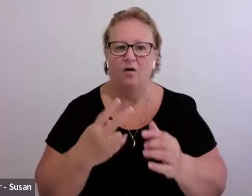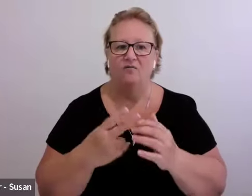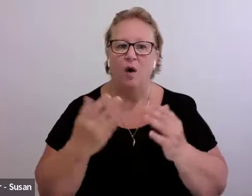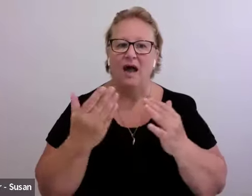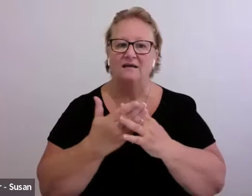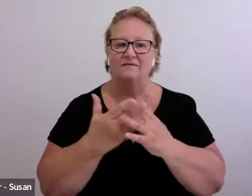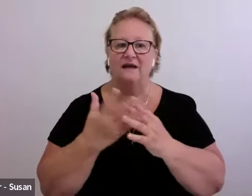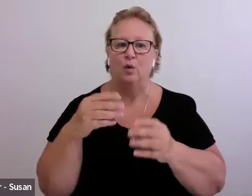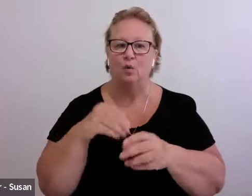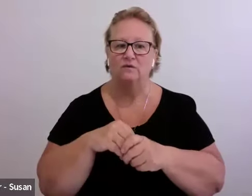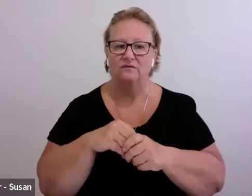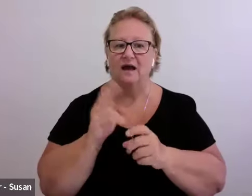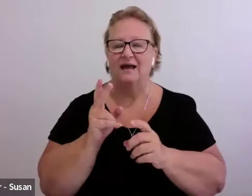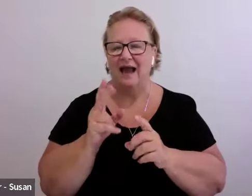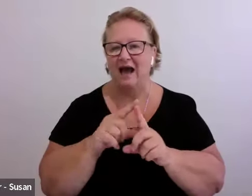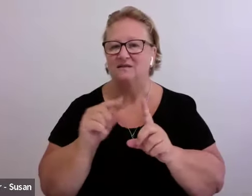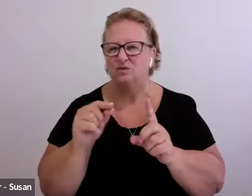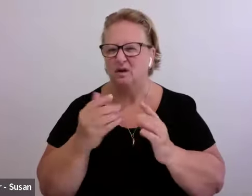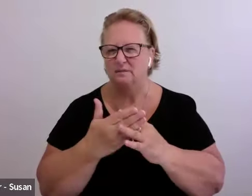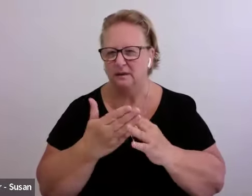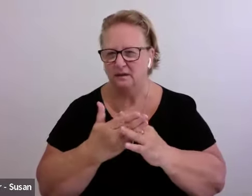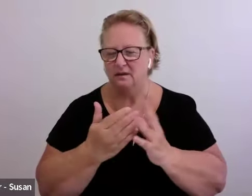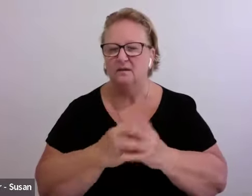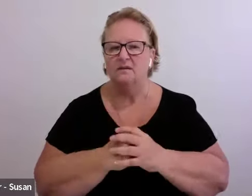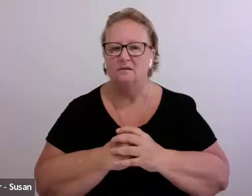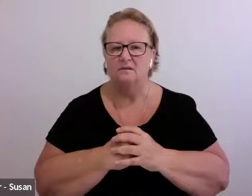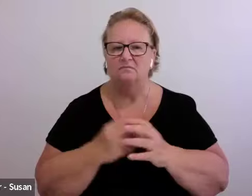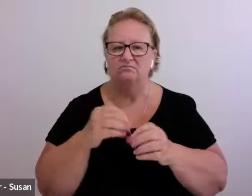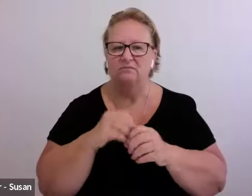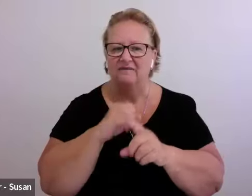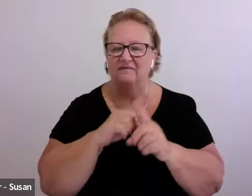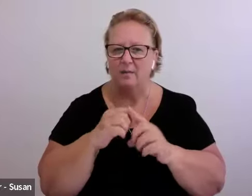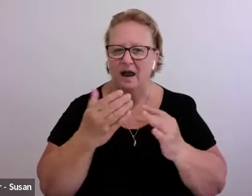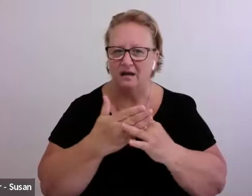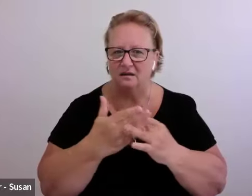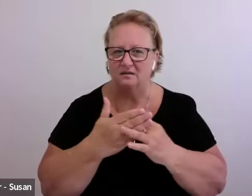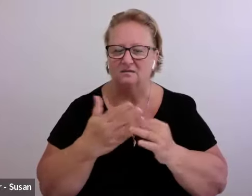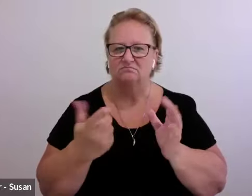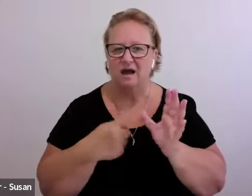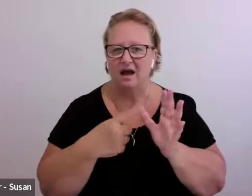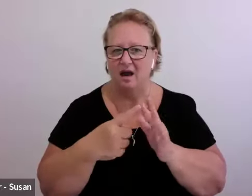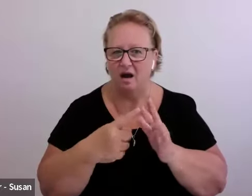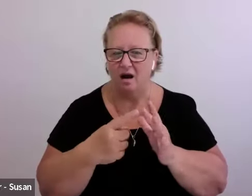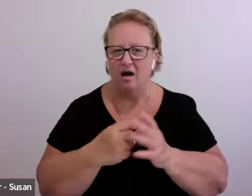result of elimination of restrictive practices. For accessible